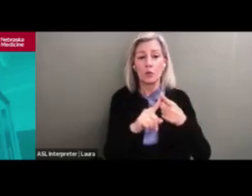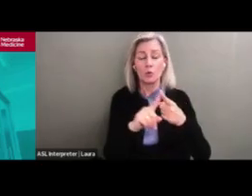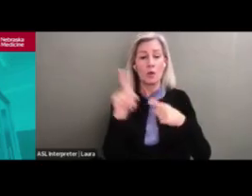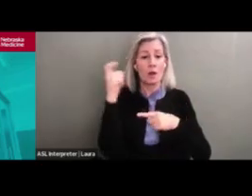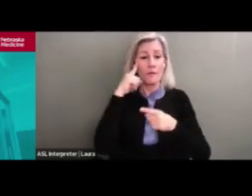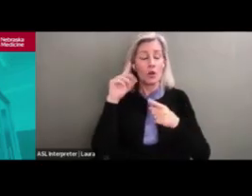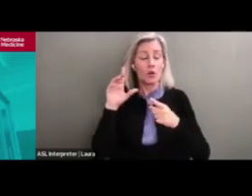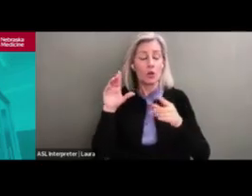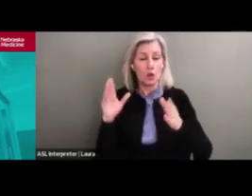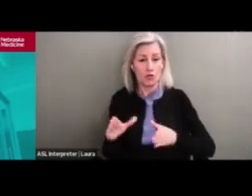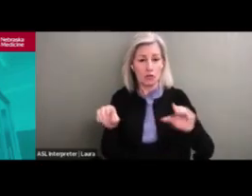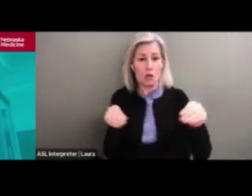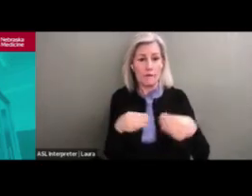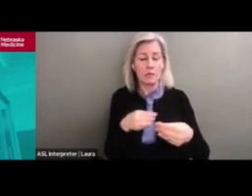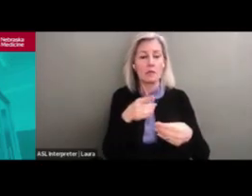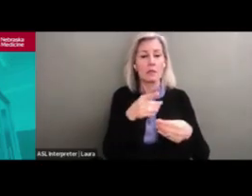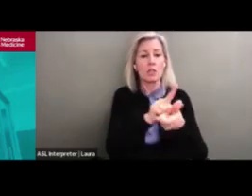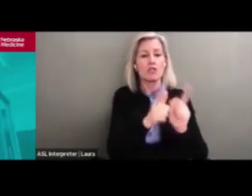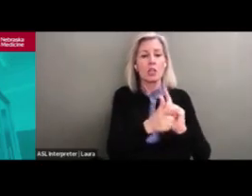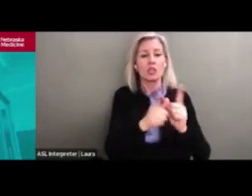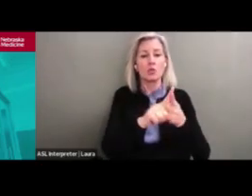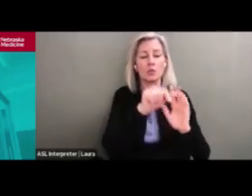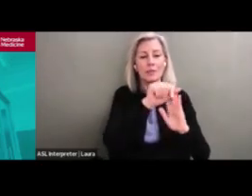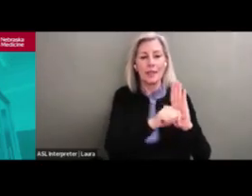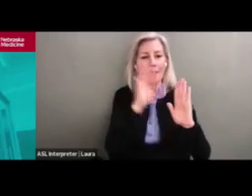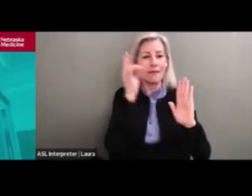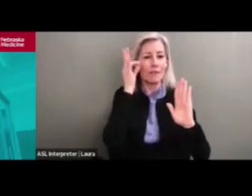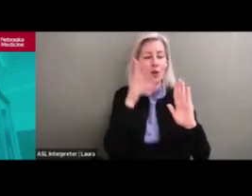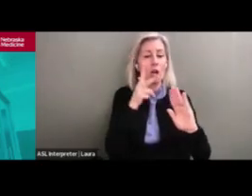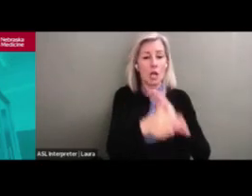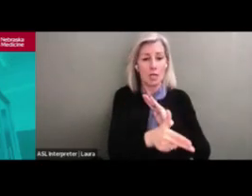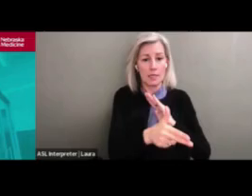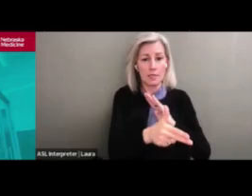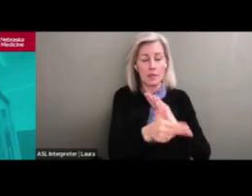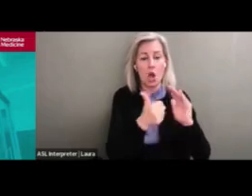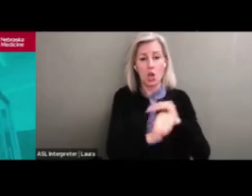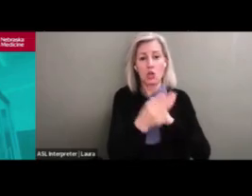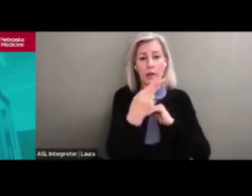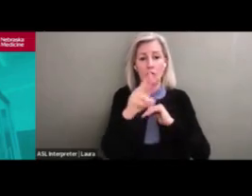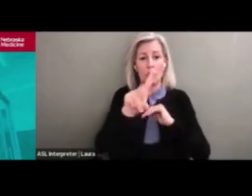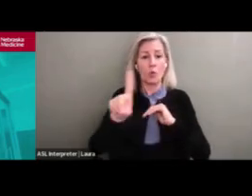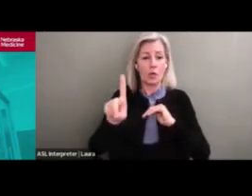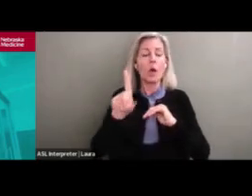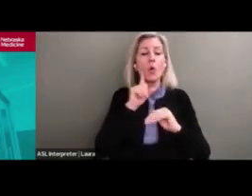Idaho is one of the first states that announce cuts to the Medicaid program. According to the Idaho Governor's office,